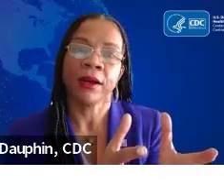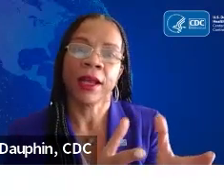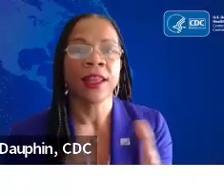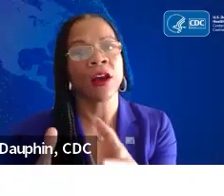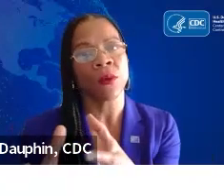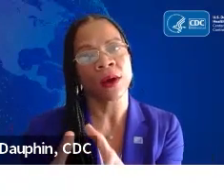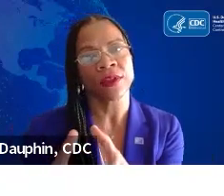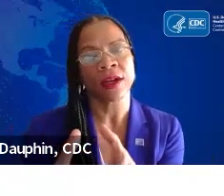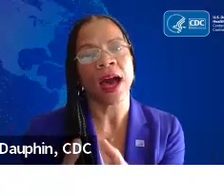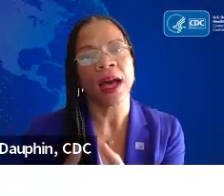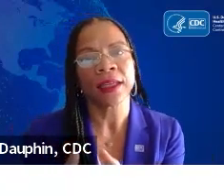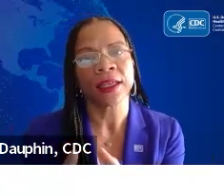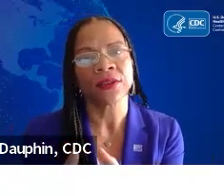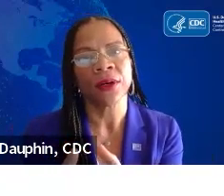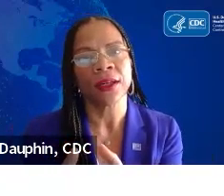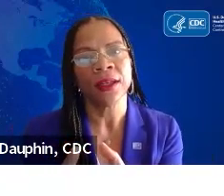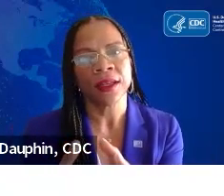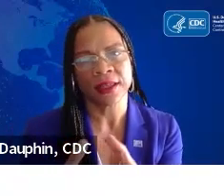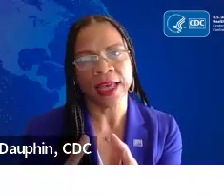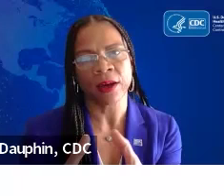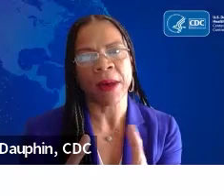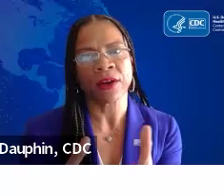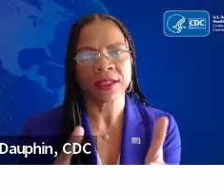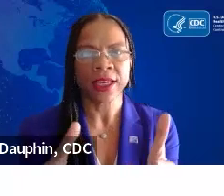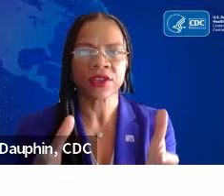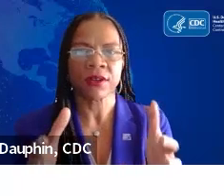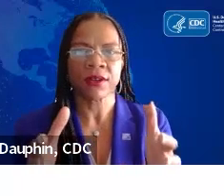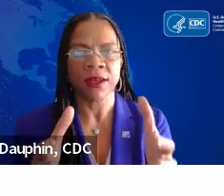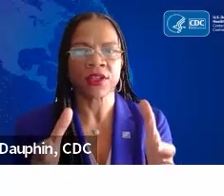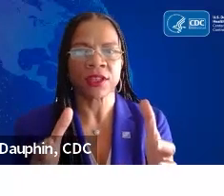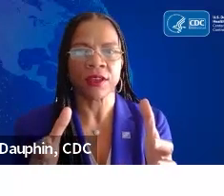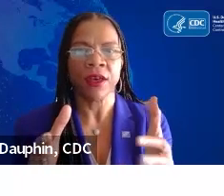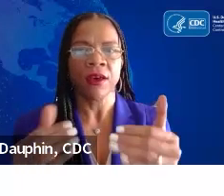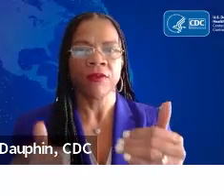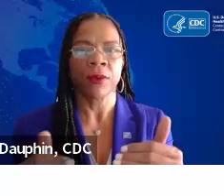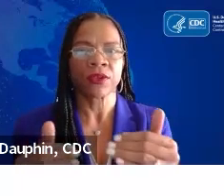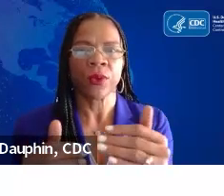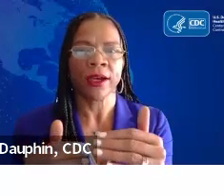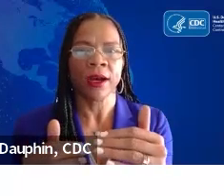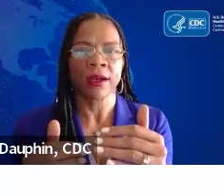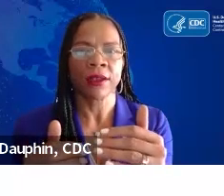And then, our work with our colleagues on the Data Modernization Initiative for which we are,